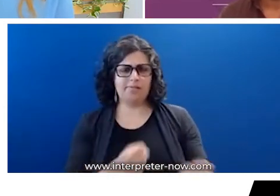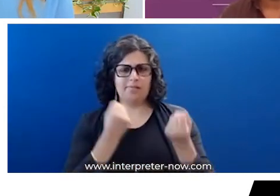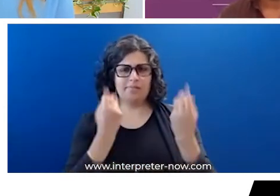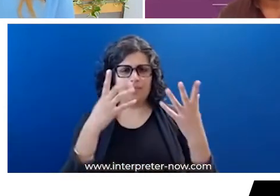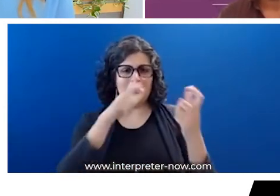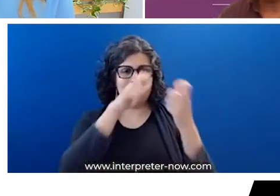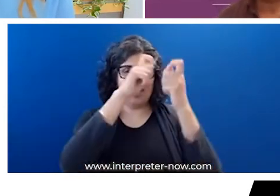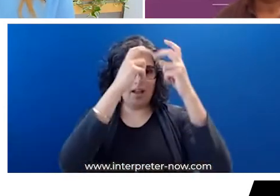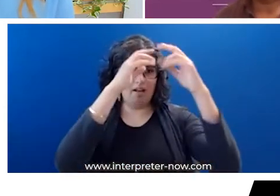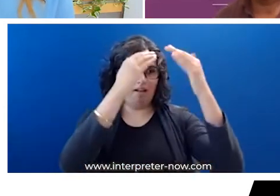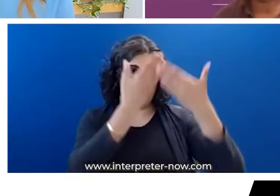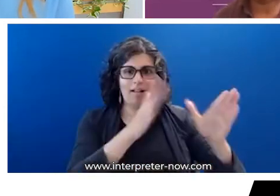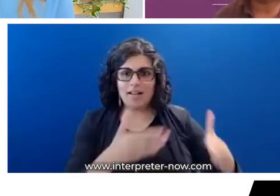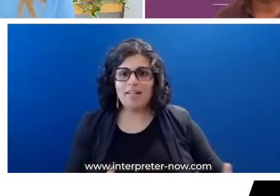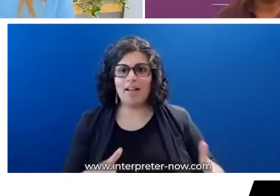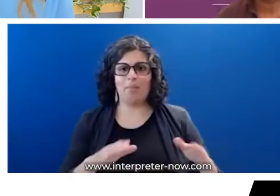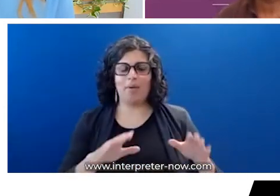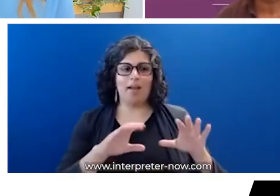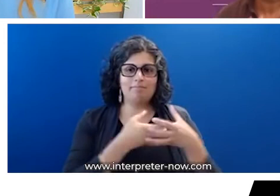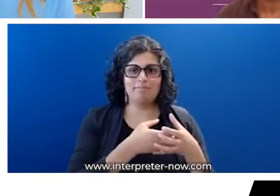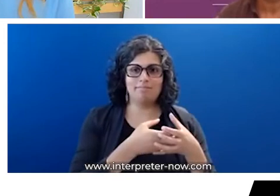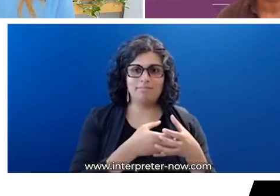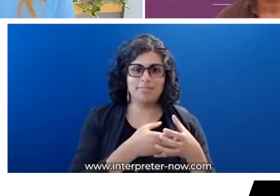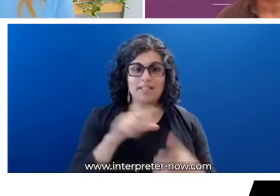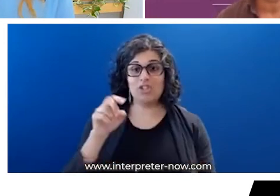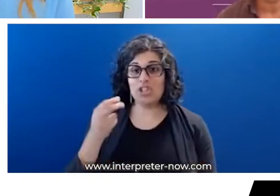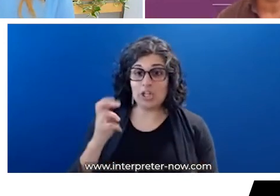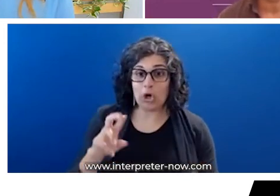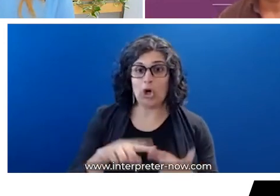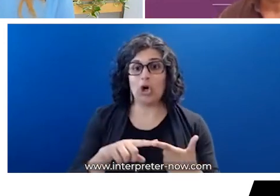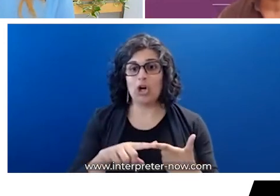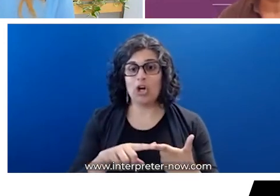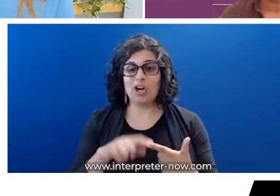by demographics. Let's see, you know, by gender, by all of these important dimensions so that you can